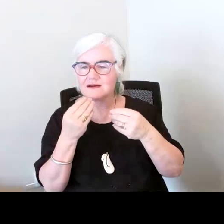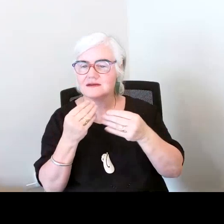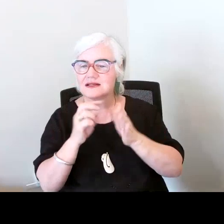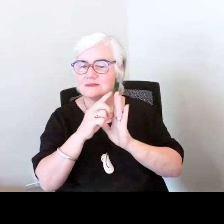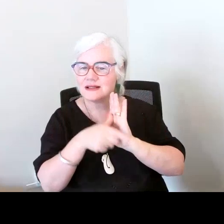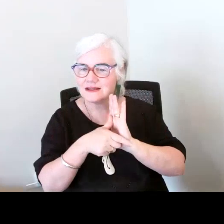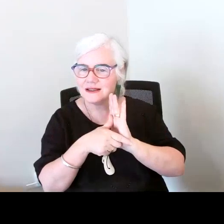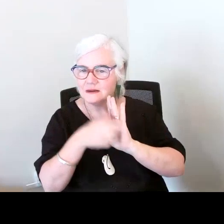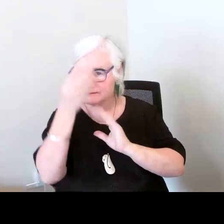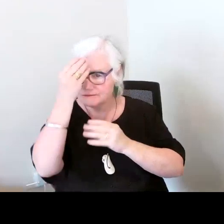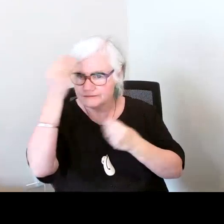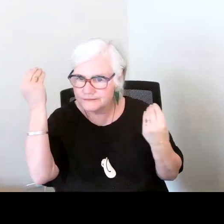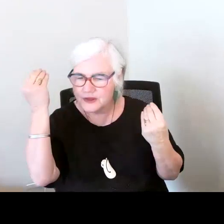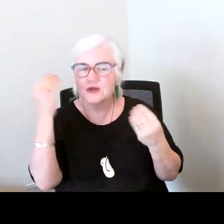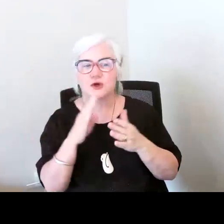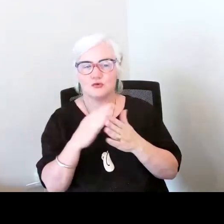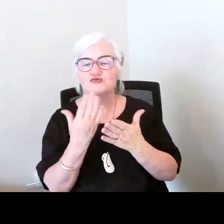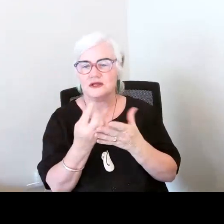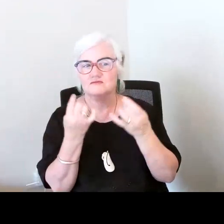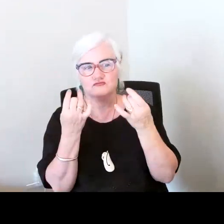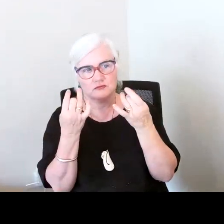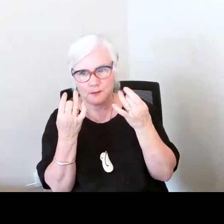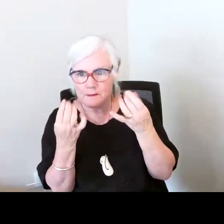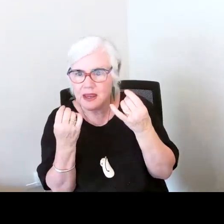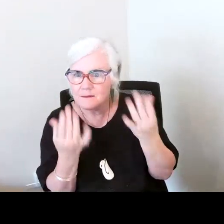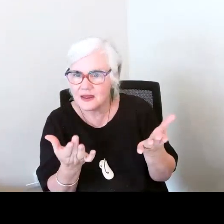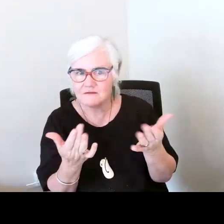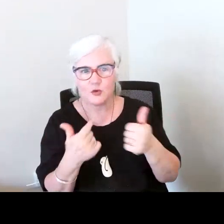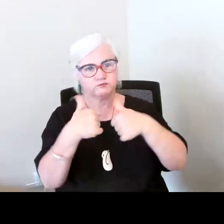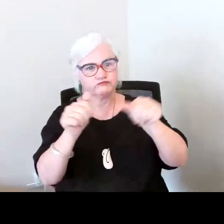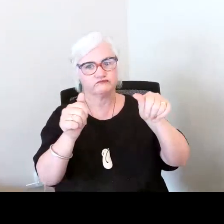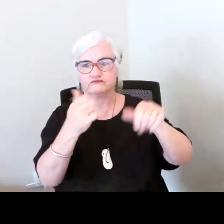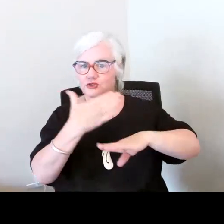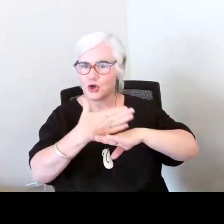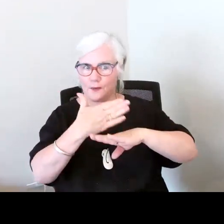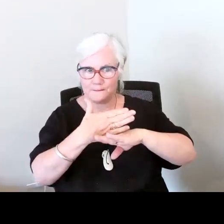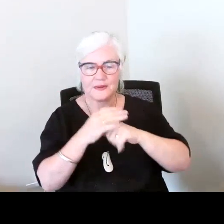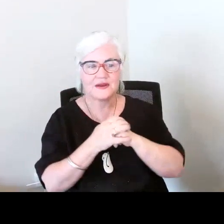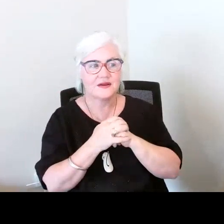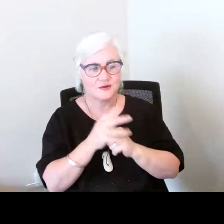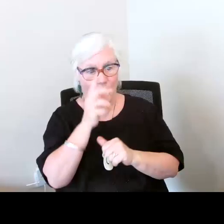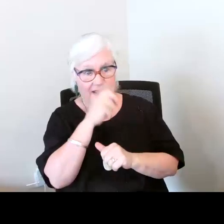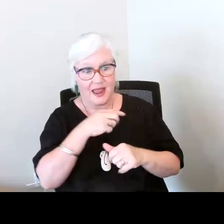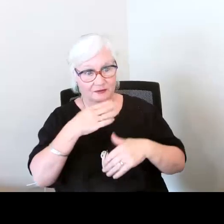has prepared me greatly for the role and gives me the drive for the work ahead.